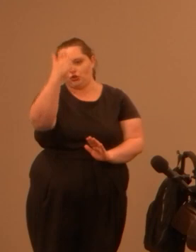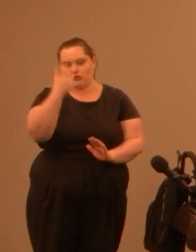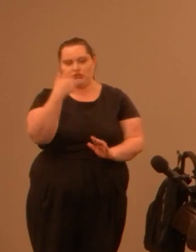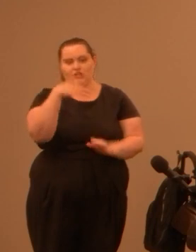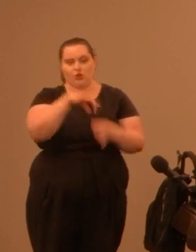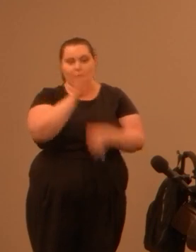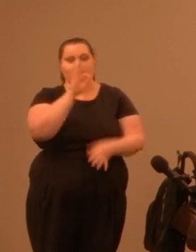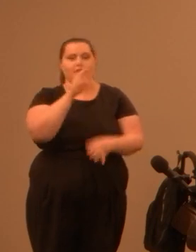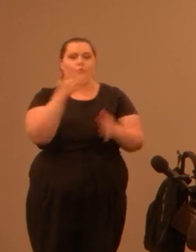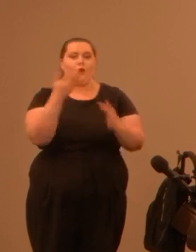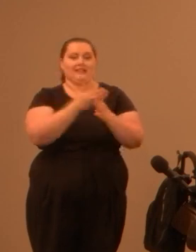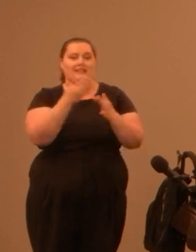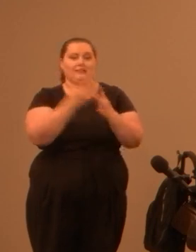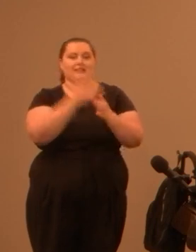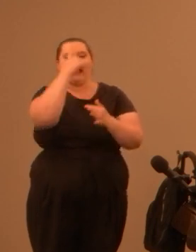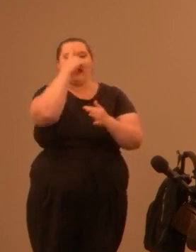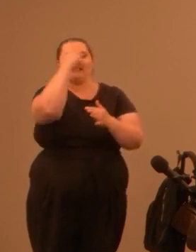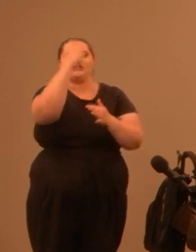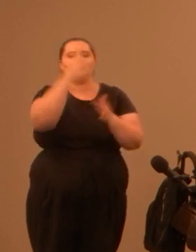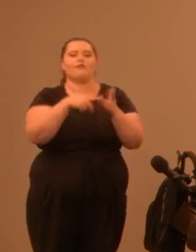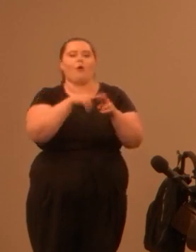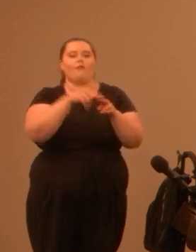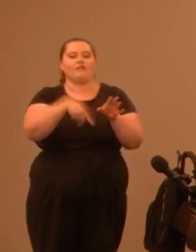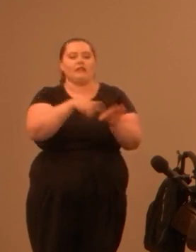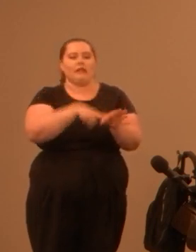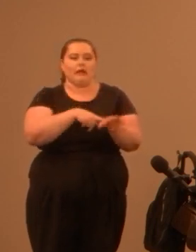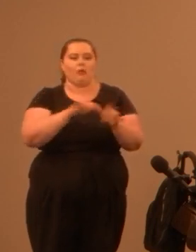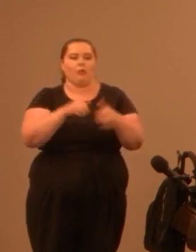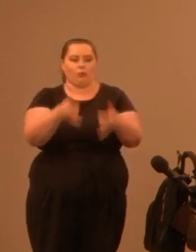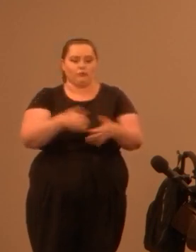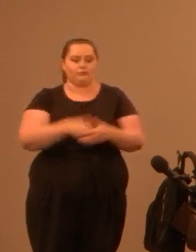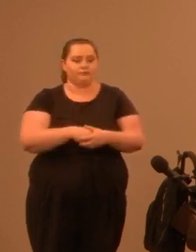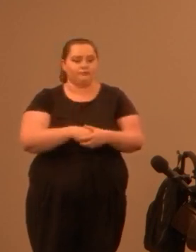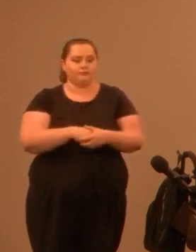Accessibility Initiative of the Year award. Each of these projects